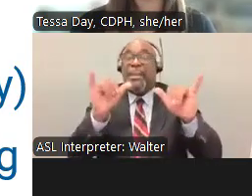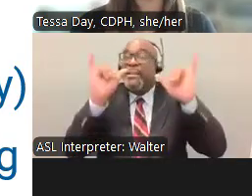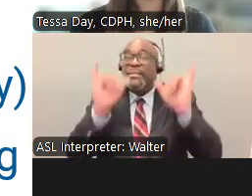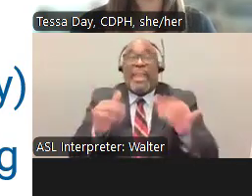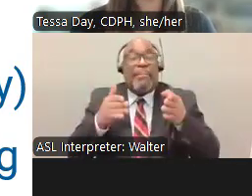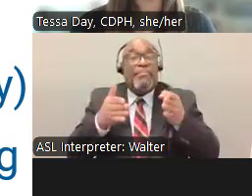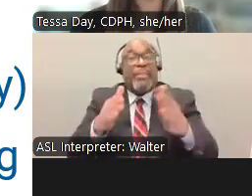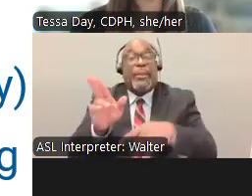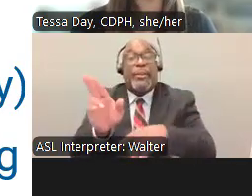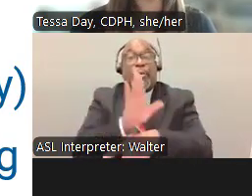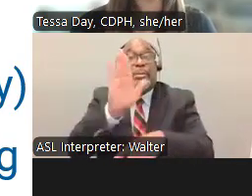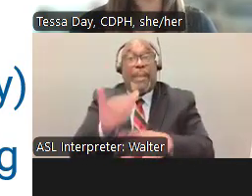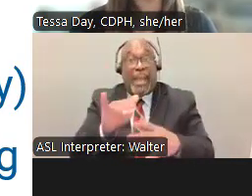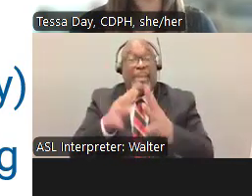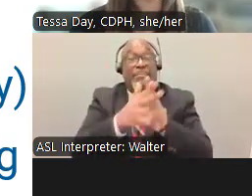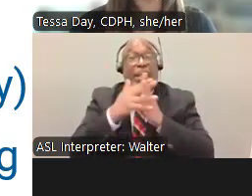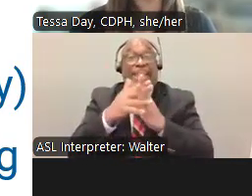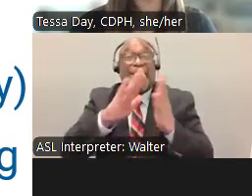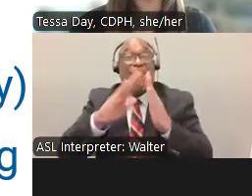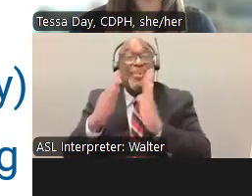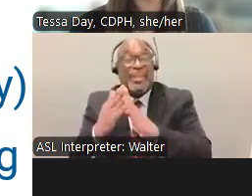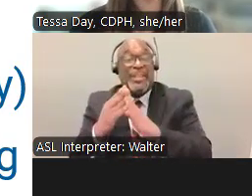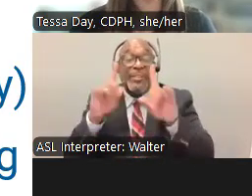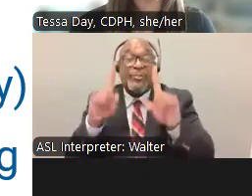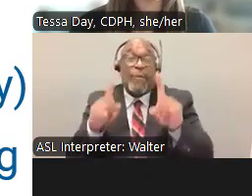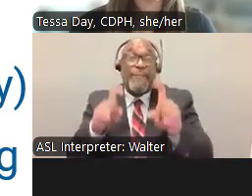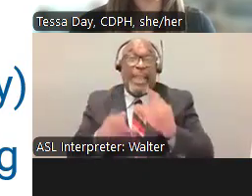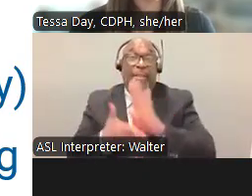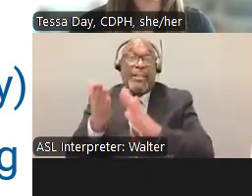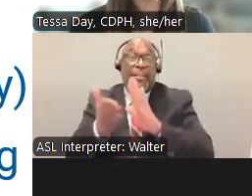13:21:28 American Community Survey, which 13:21:32 is conducted by the U.S. Census